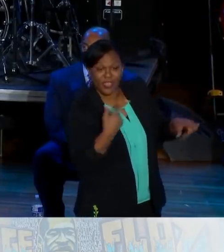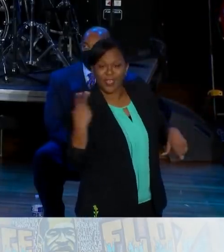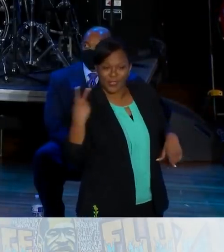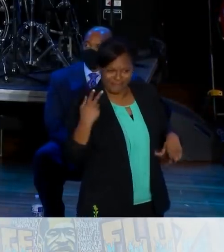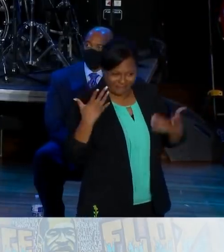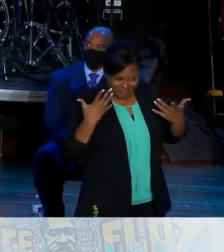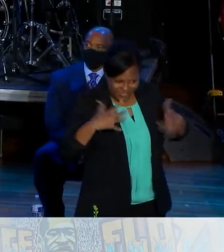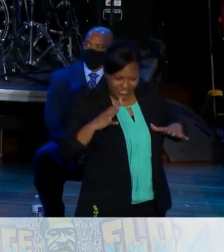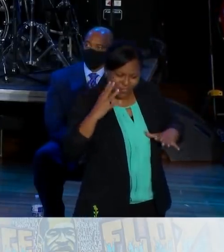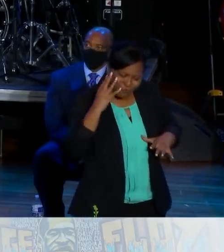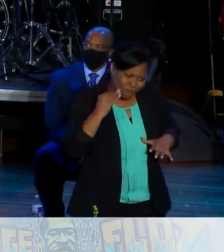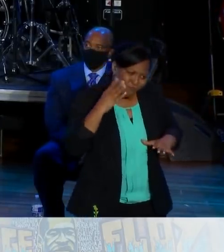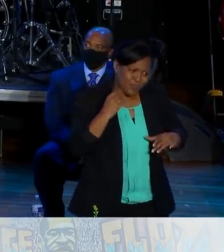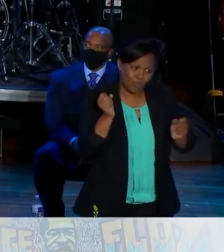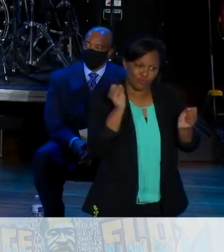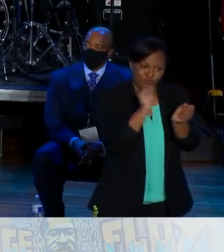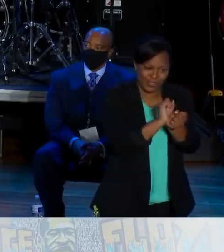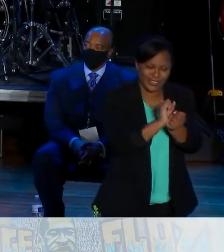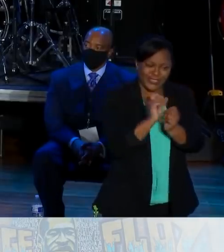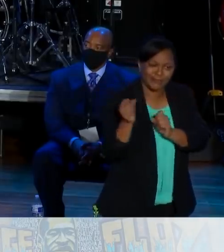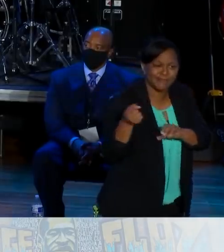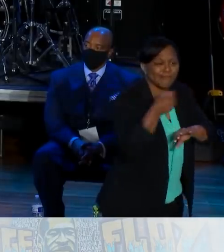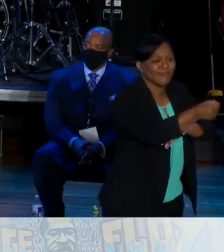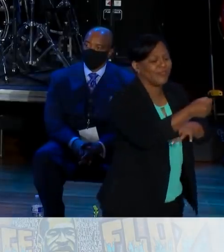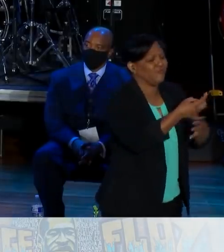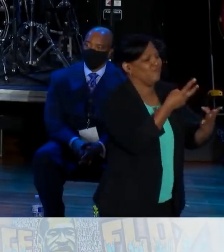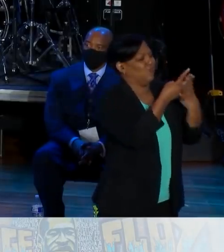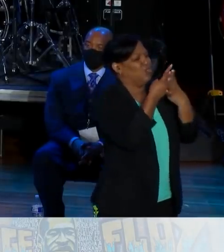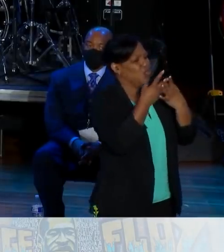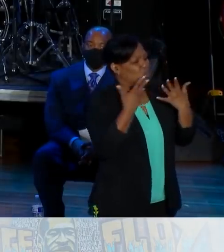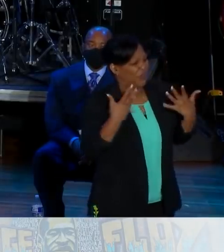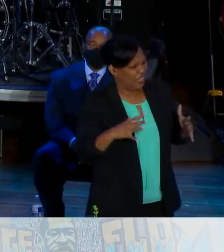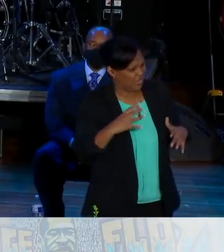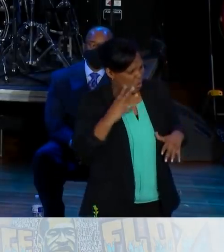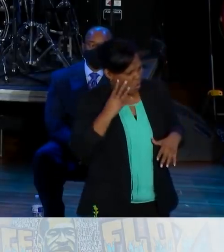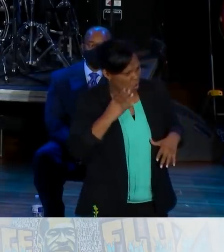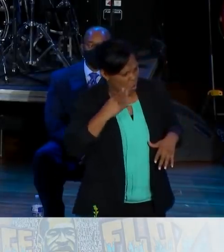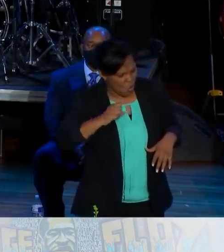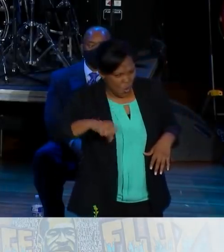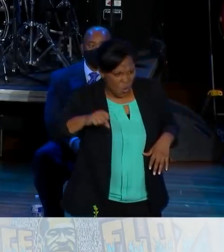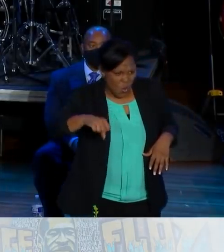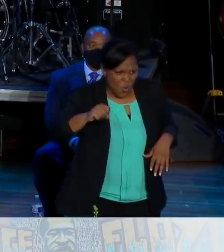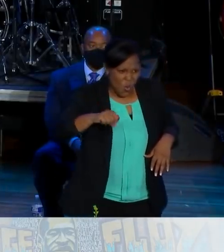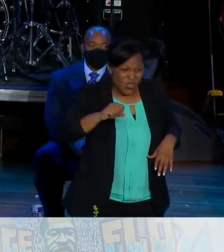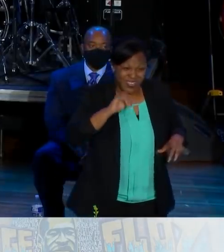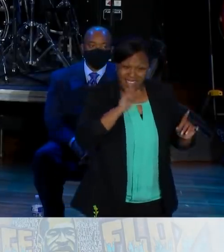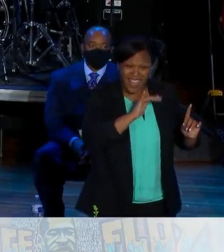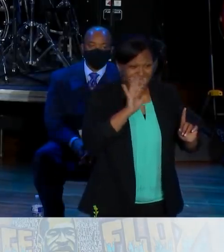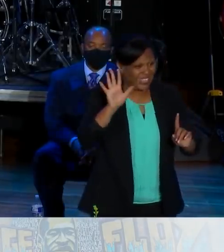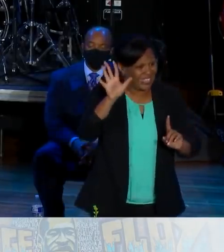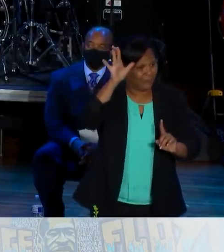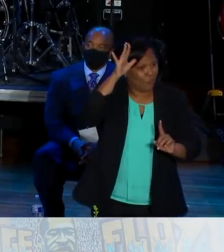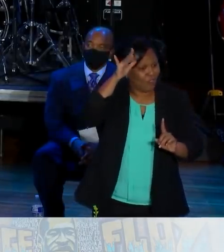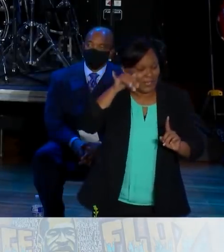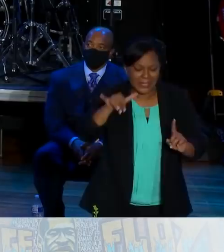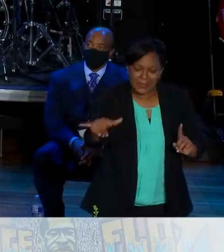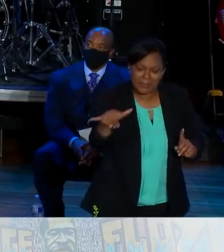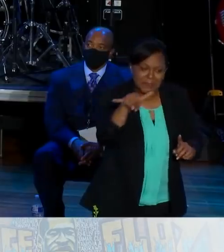I LOOK AT DR. MARTIN LUTHER KING, JR. THE THIRD AND WE WENT TO JAIL TOGETHER FIGHTING THESE